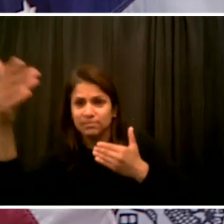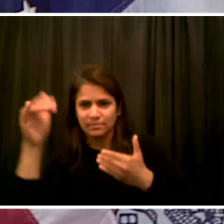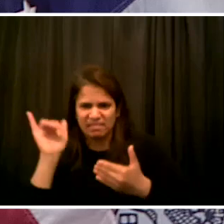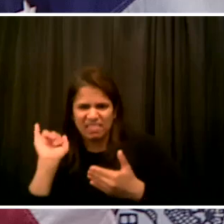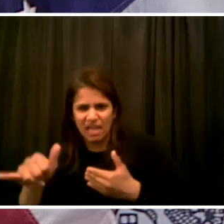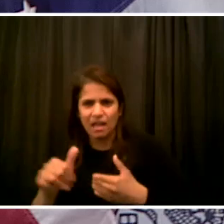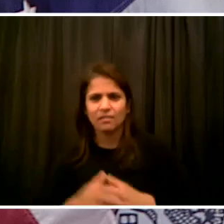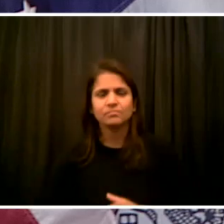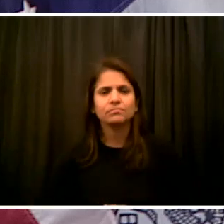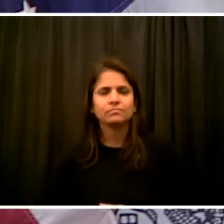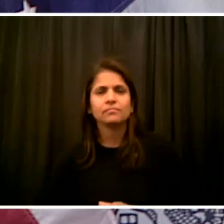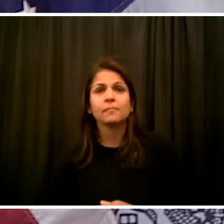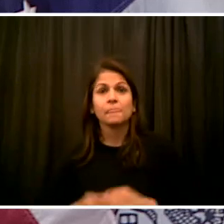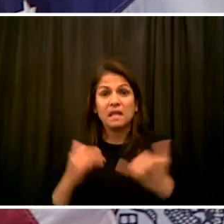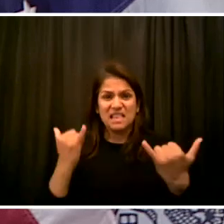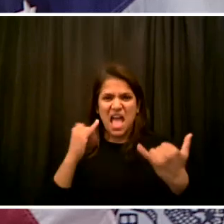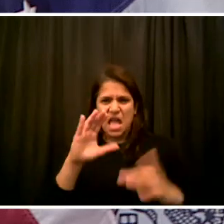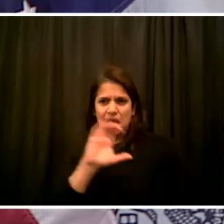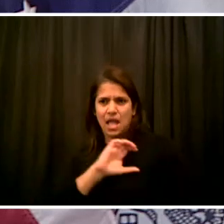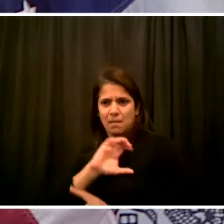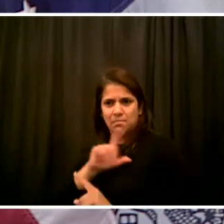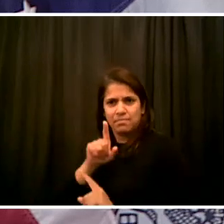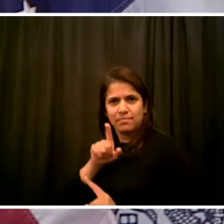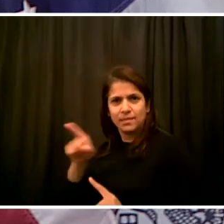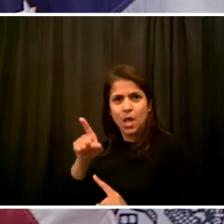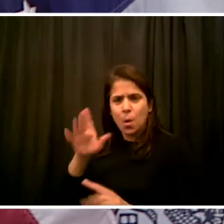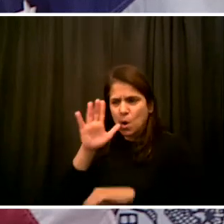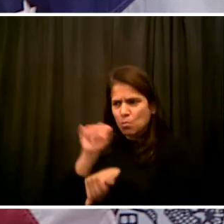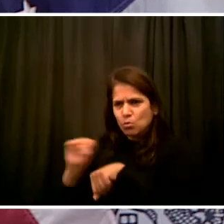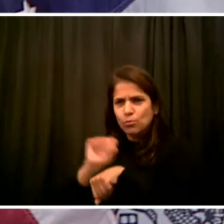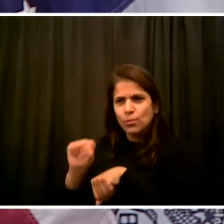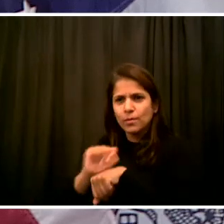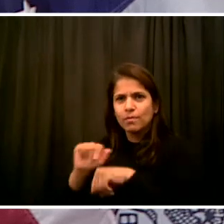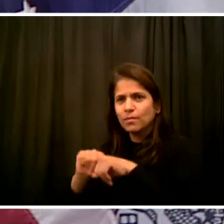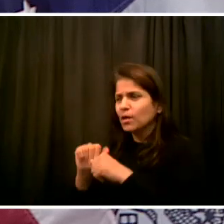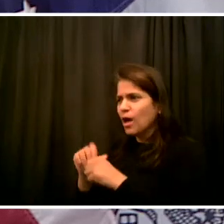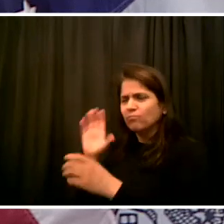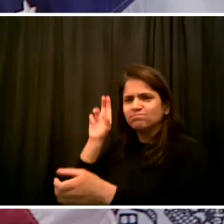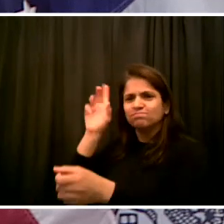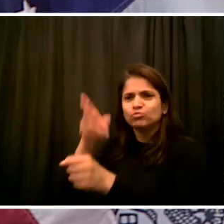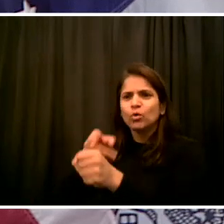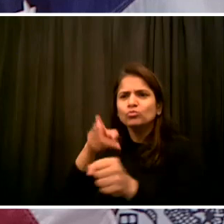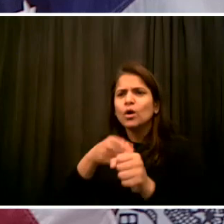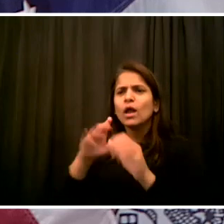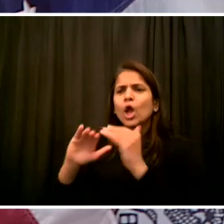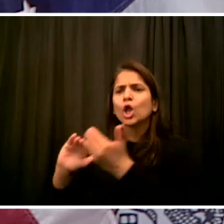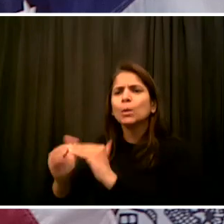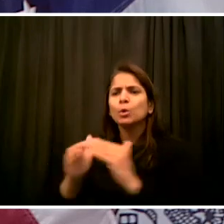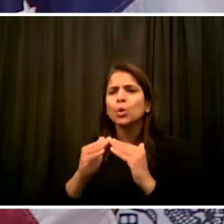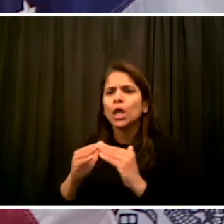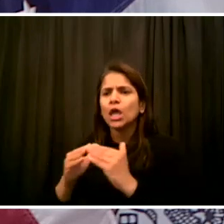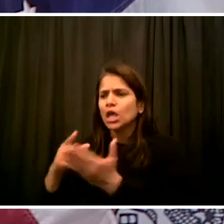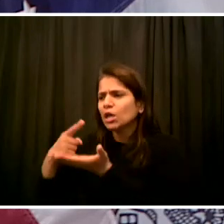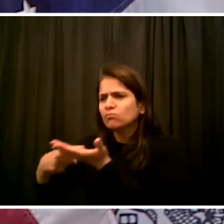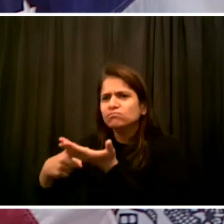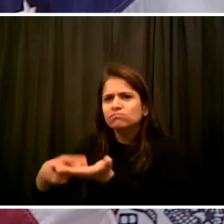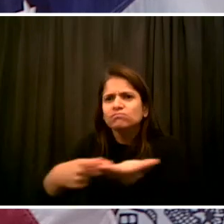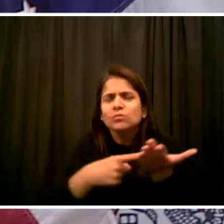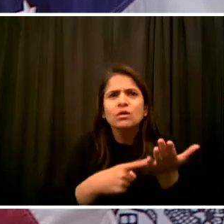WORKED. WHICH IS DAY DEEP DEVOTION. NYPD IS WORKING WITH A NEIGHBORING